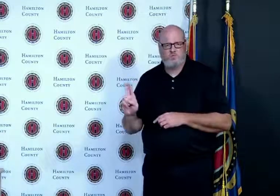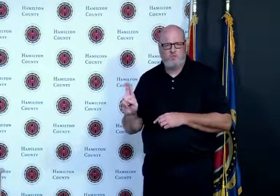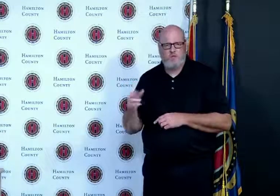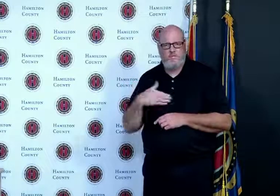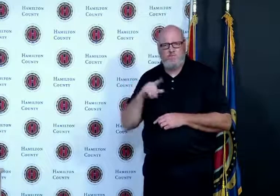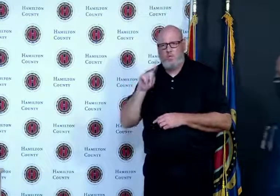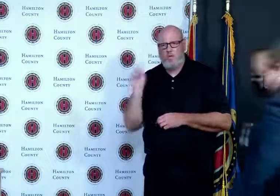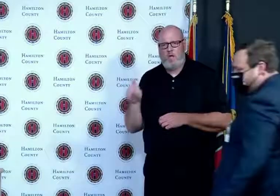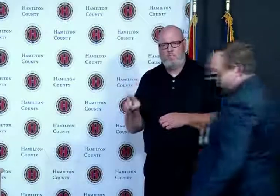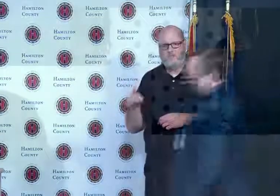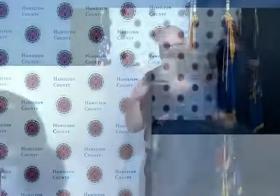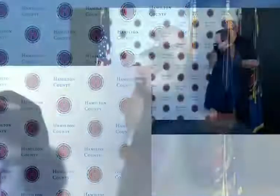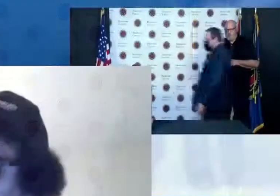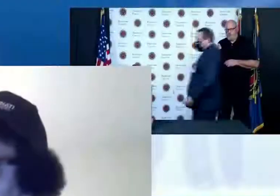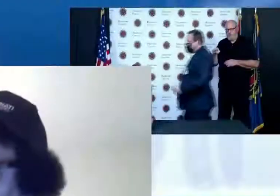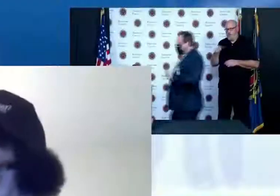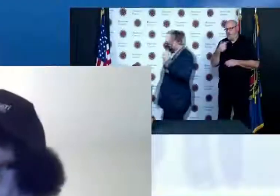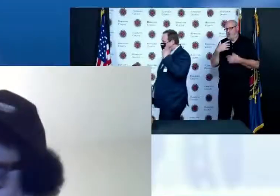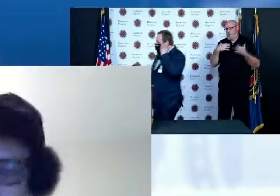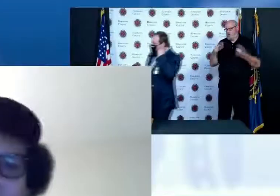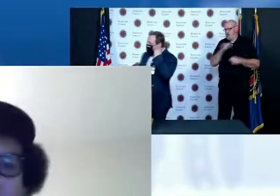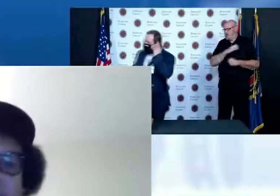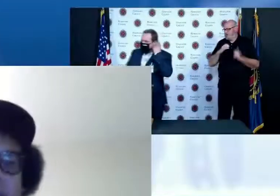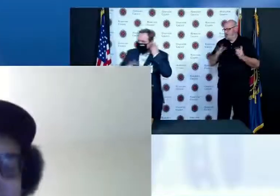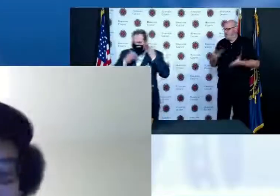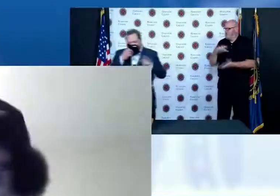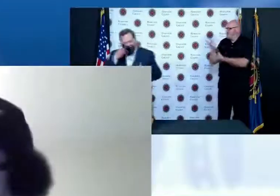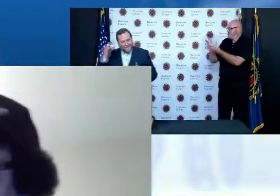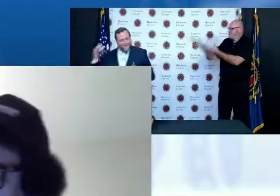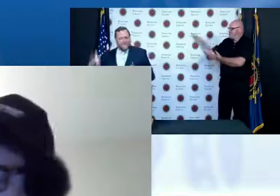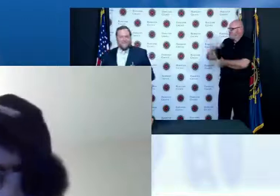sorry I didn't want to sorry to prolong this any further I know that Denise